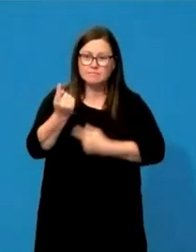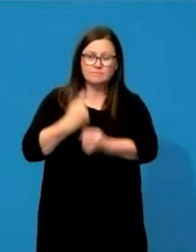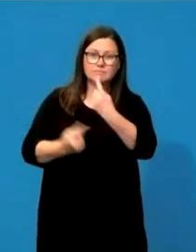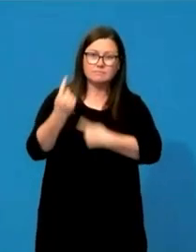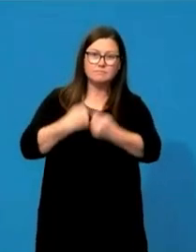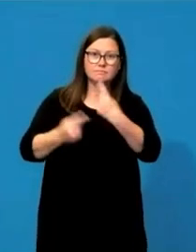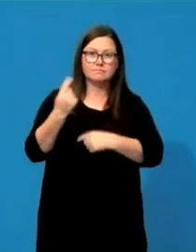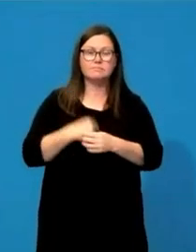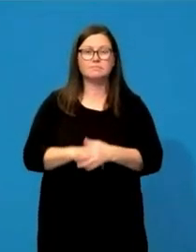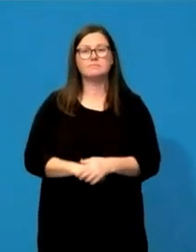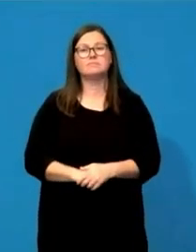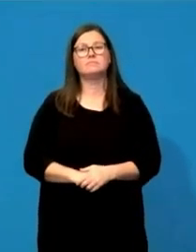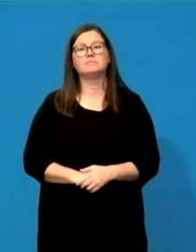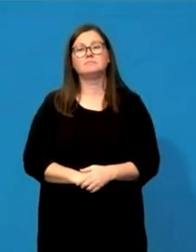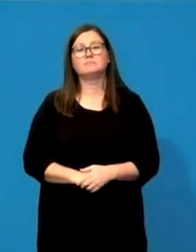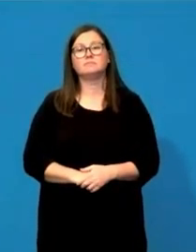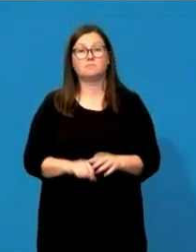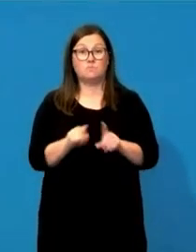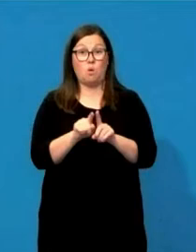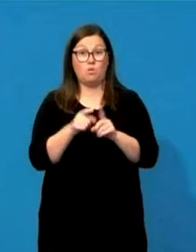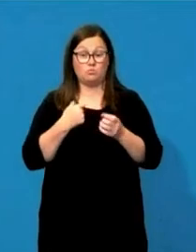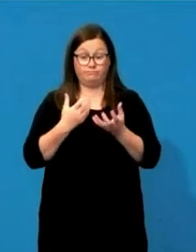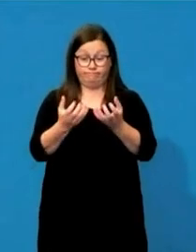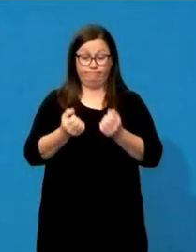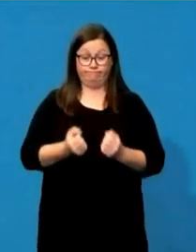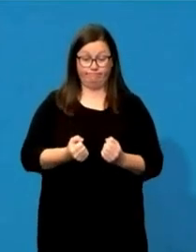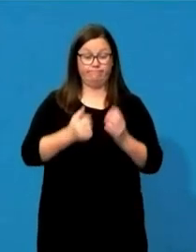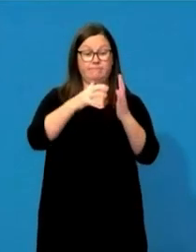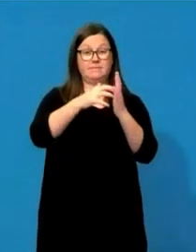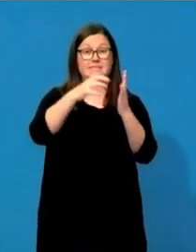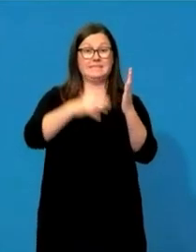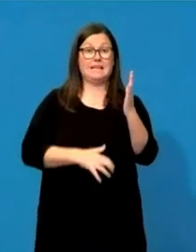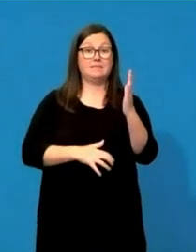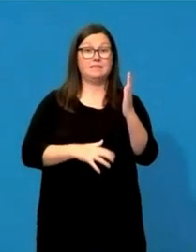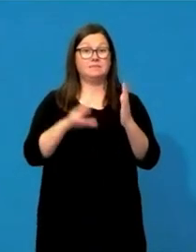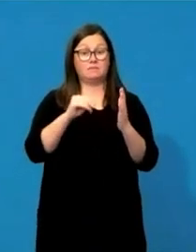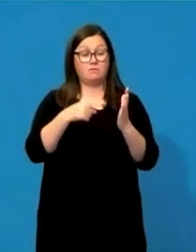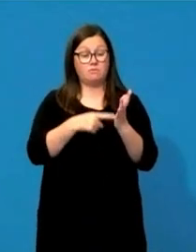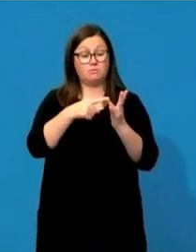of the statement from Topsy. Ms Tarrago, do we have a statement -